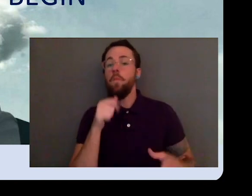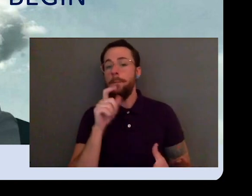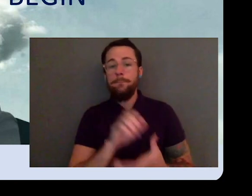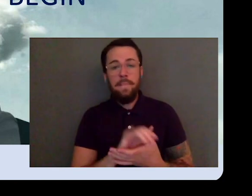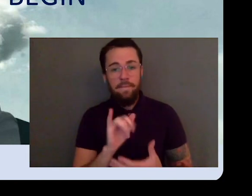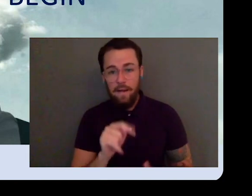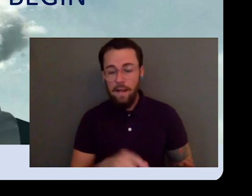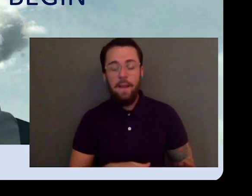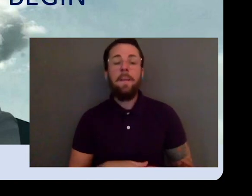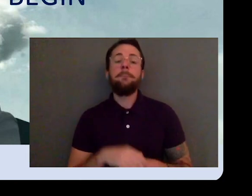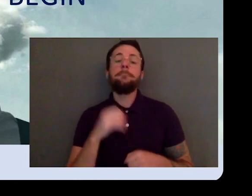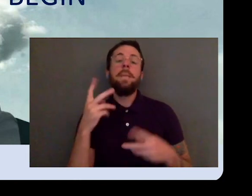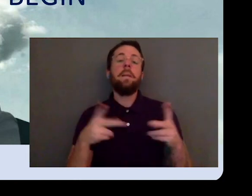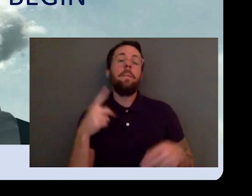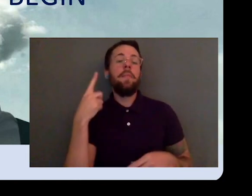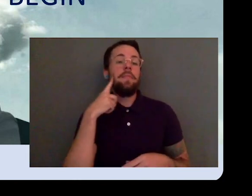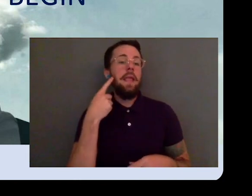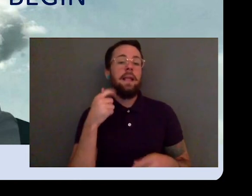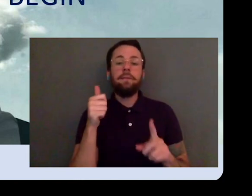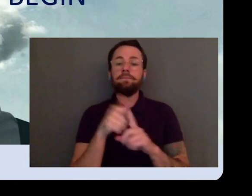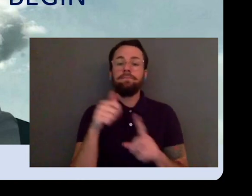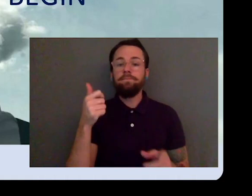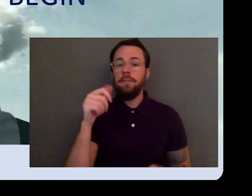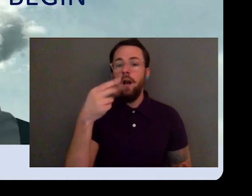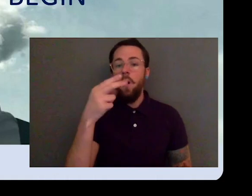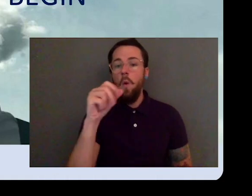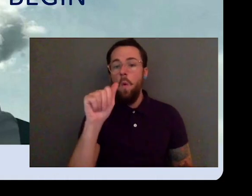I want to recognize that there are thoughts against it.